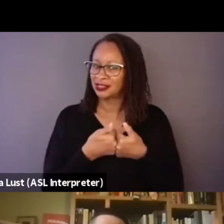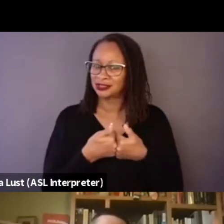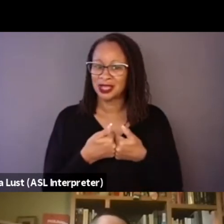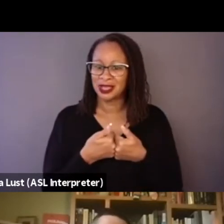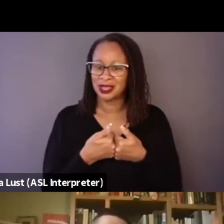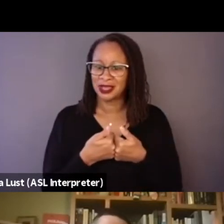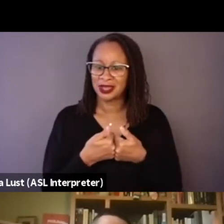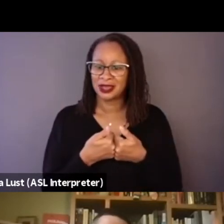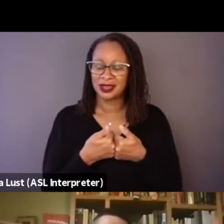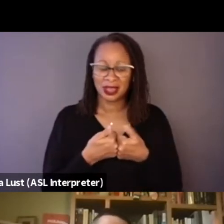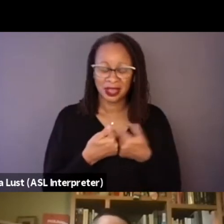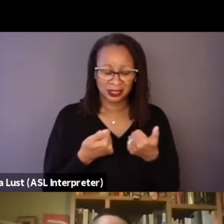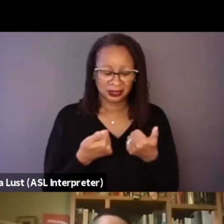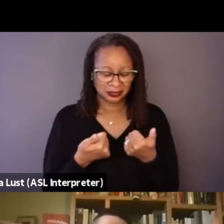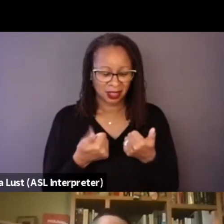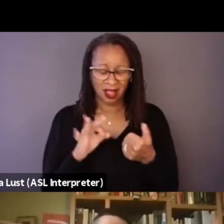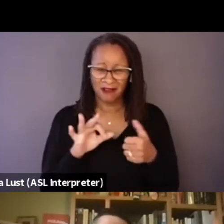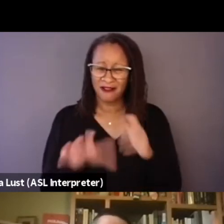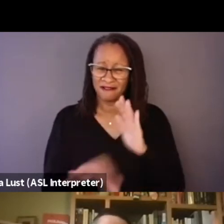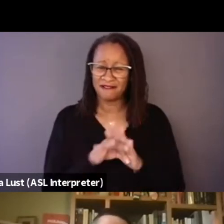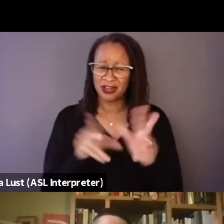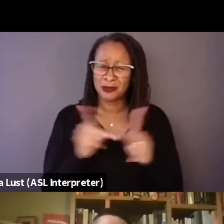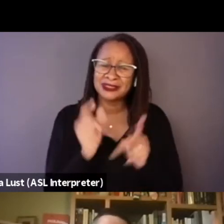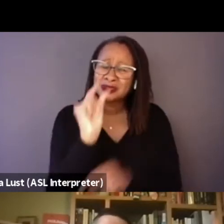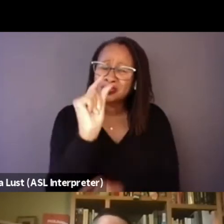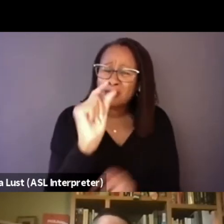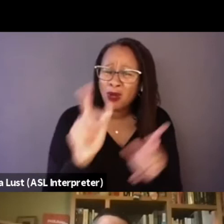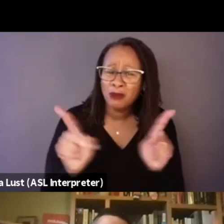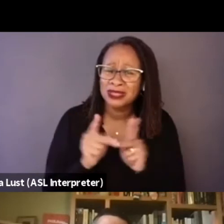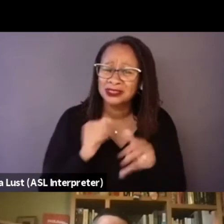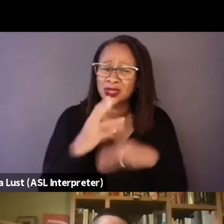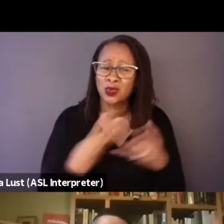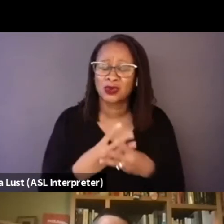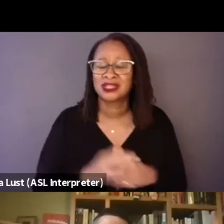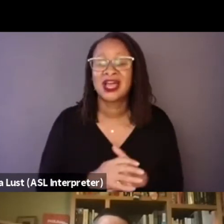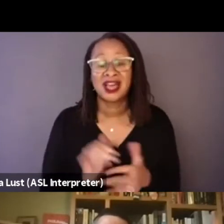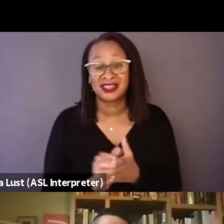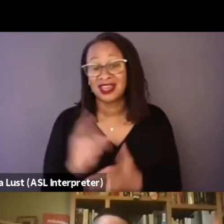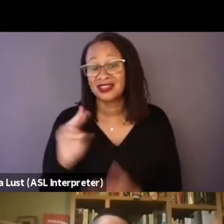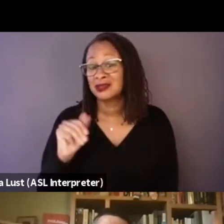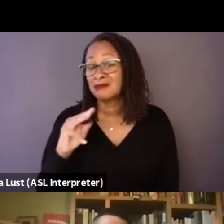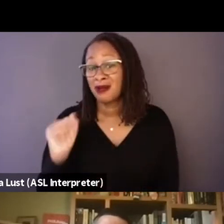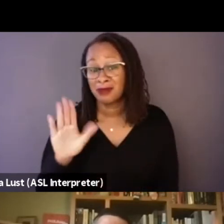try to find your place in the world, a little place in the world. And this is the story of Mama. Mama tried to find his own space,